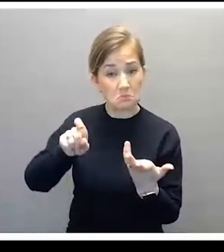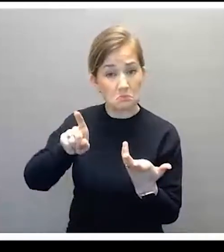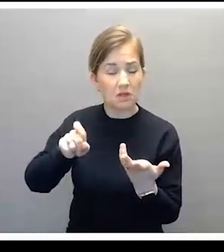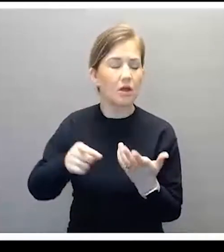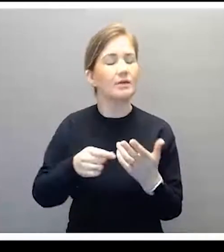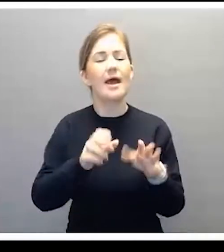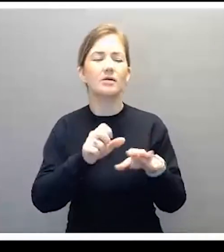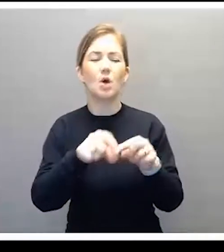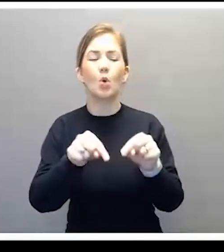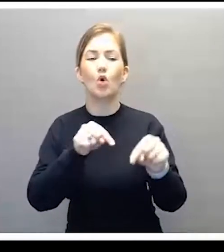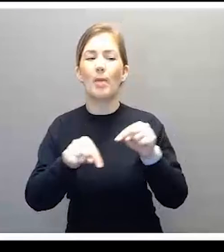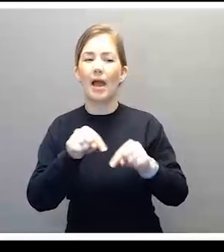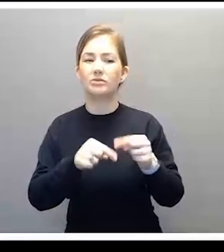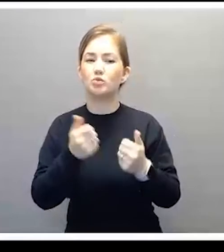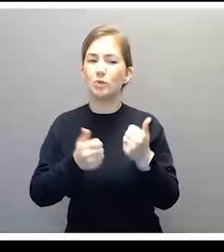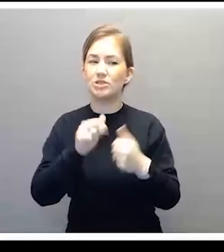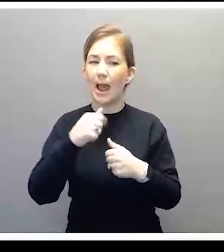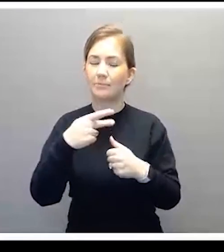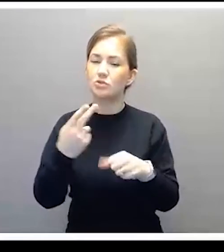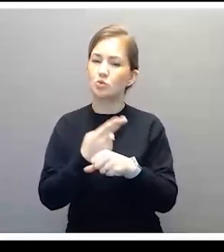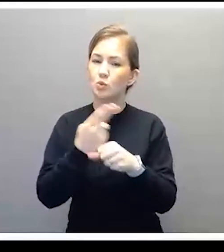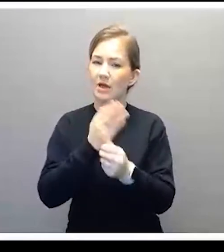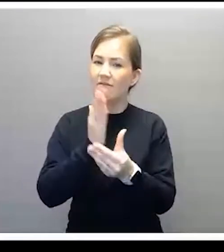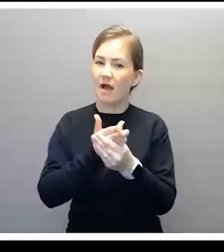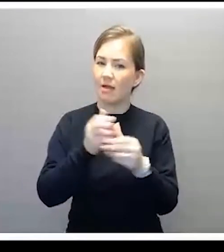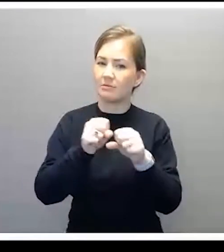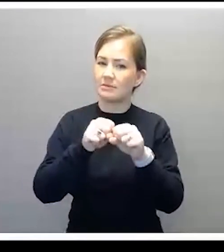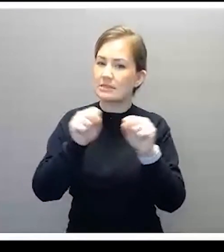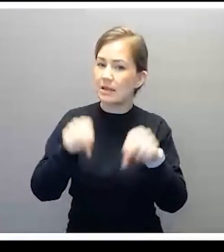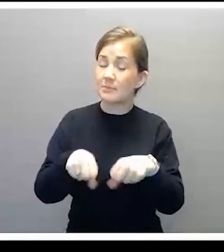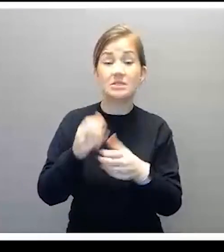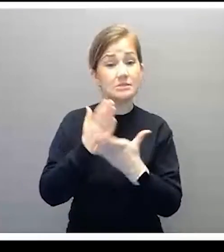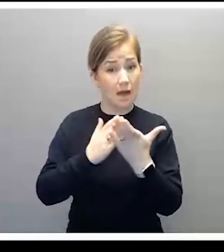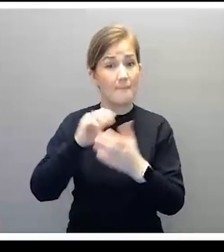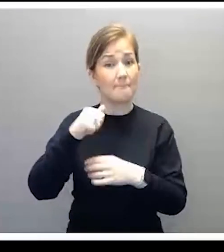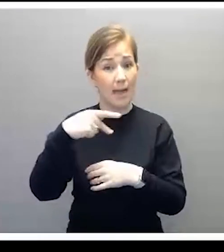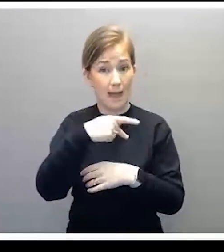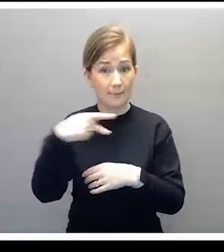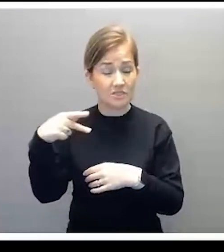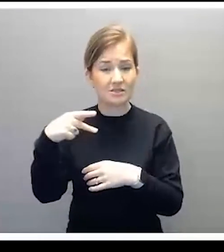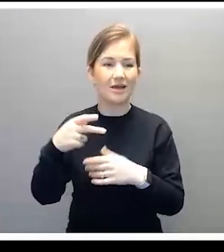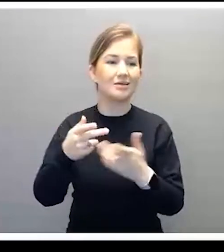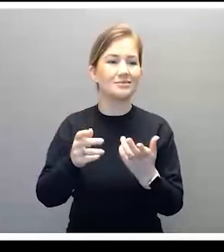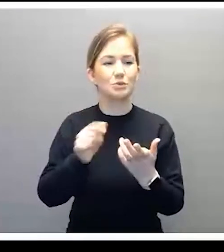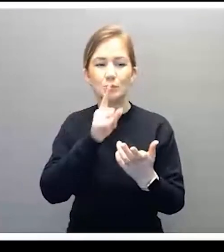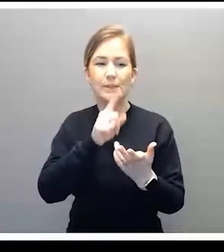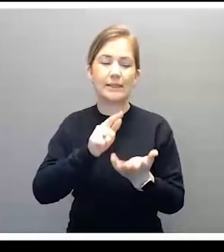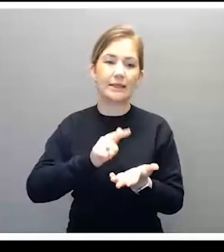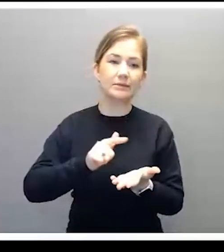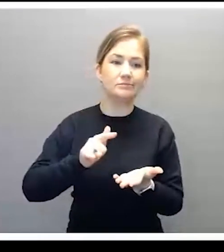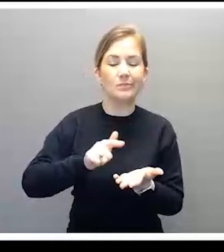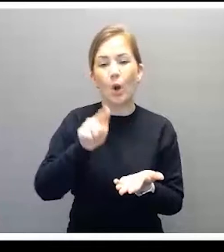what applications use file systems. And so you see a lot of applications that are in, that kinda look low latency,